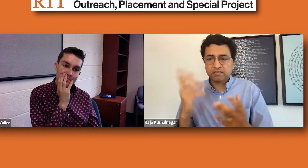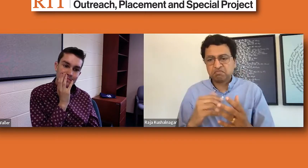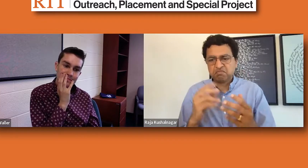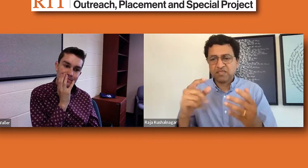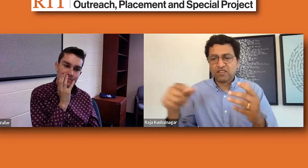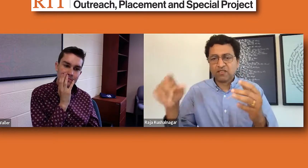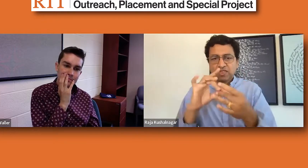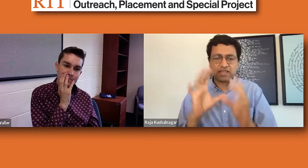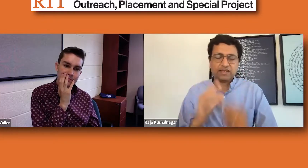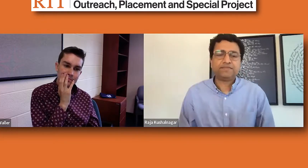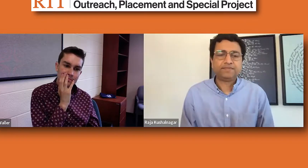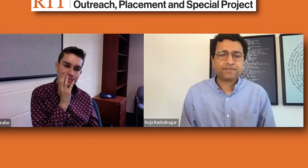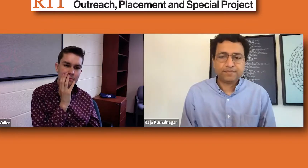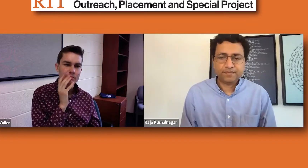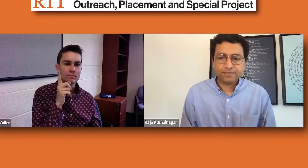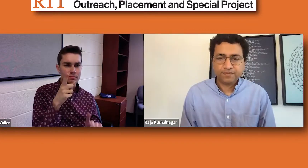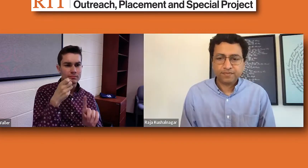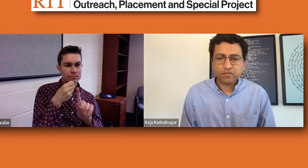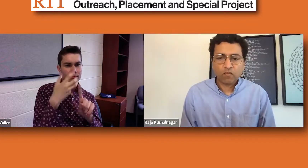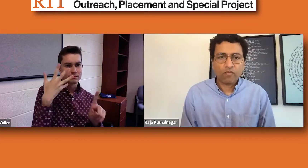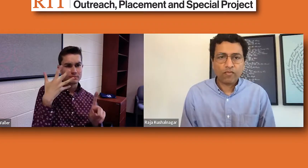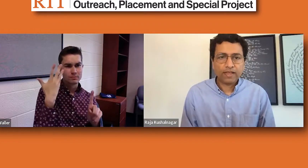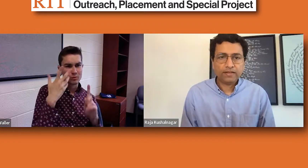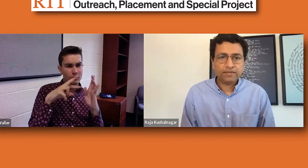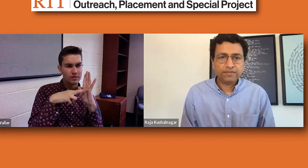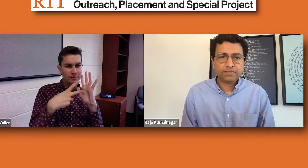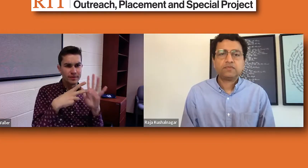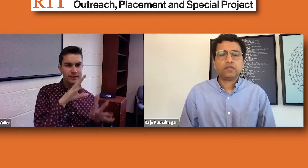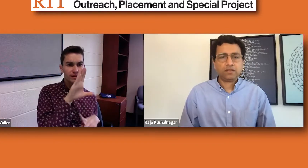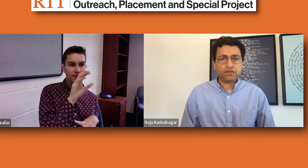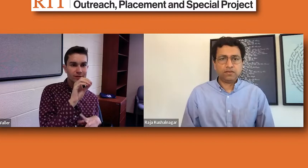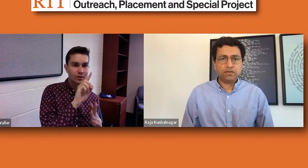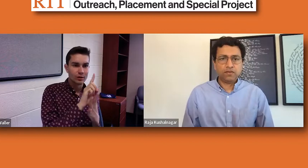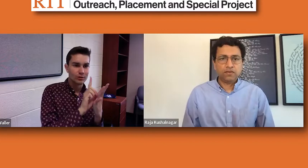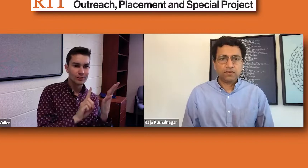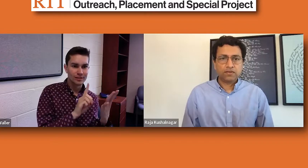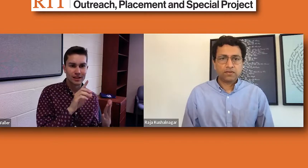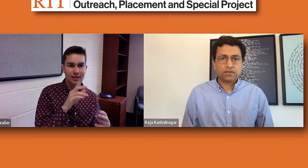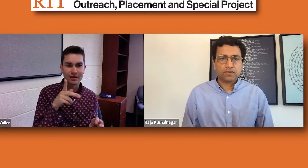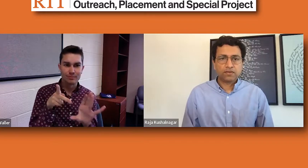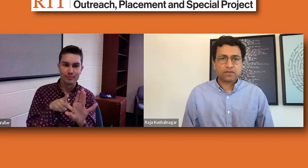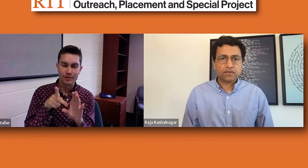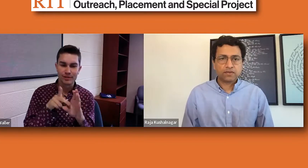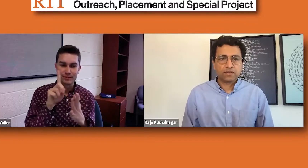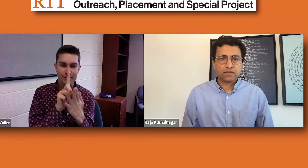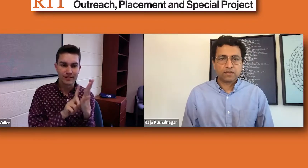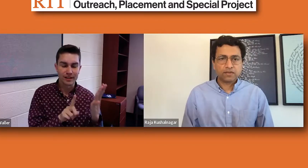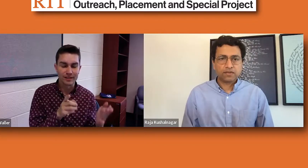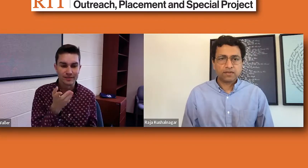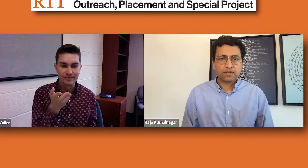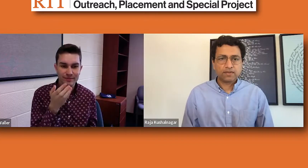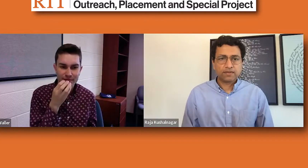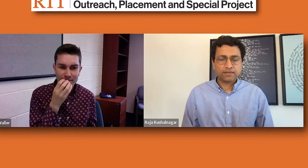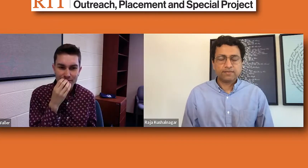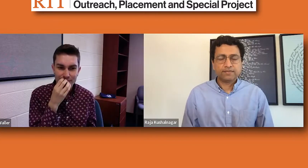and that that collaboration can happen with a lot of different fields. Can you talk a little bit about what you mean by co-design and participation,